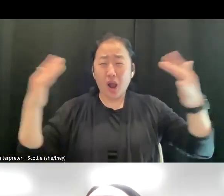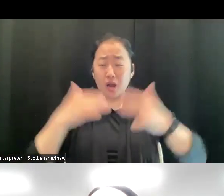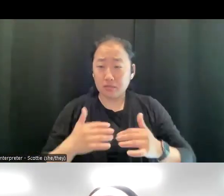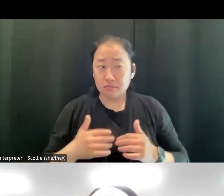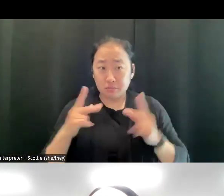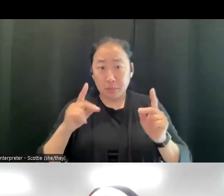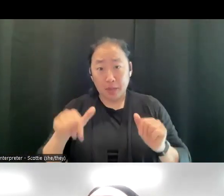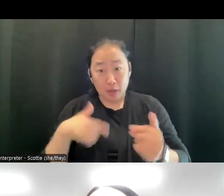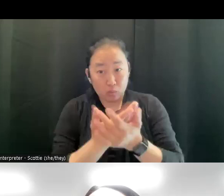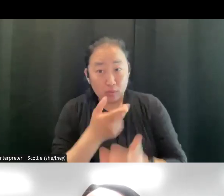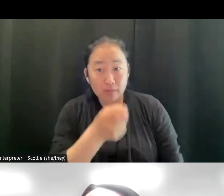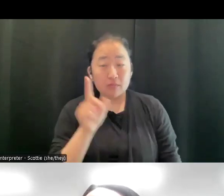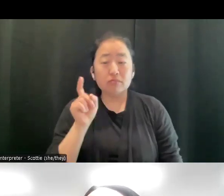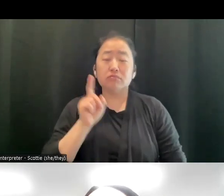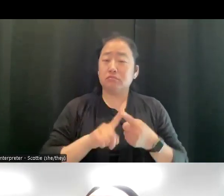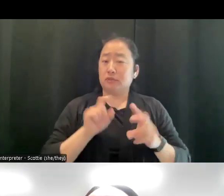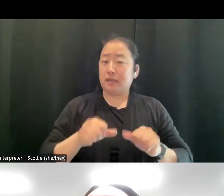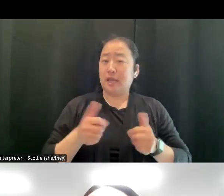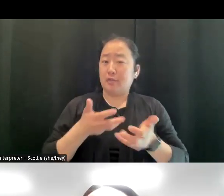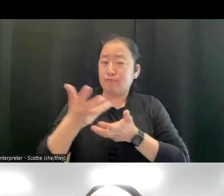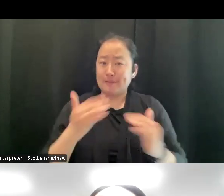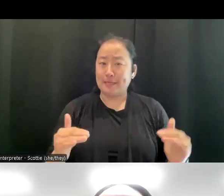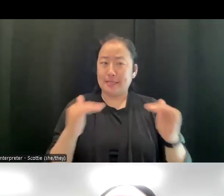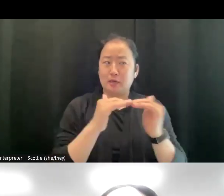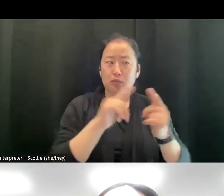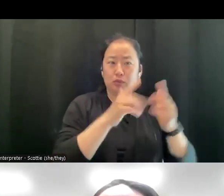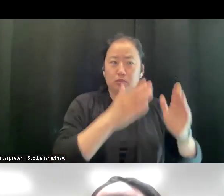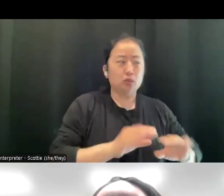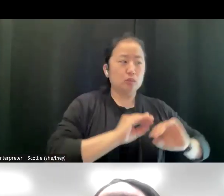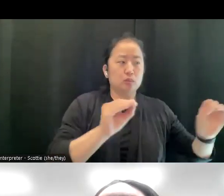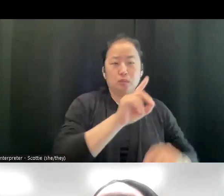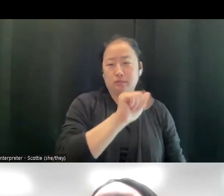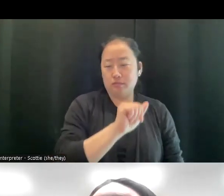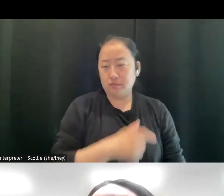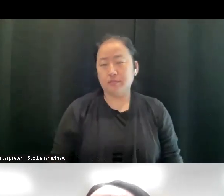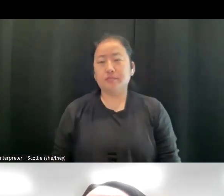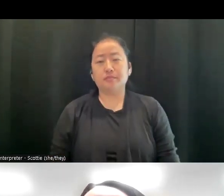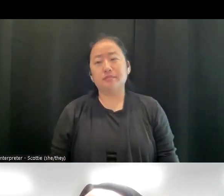are they able to interact the same to play the same, and it can be a little bit more complicated